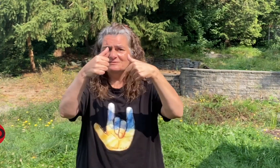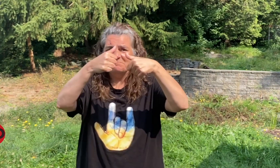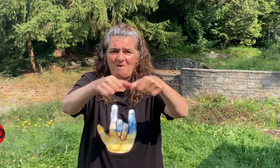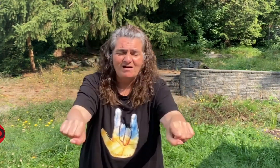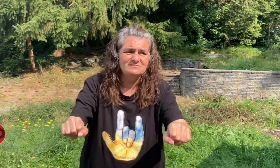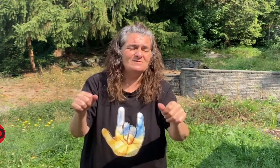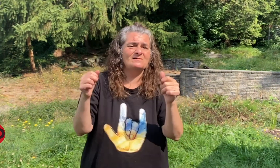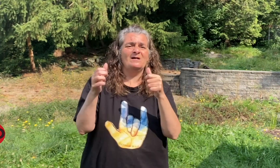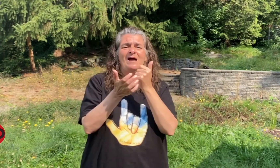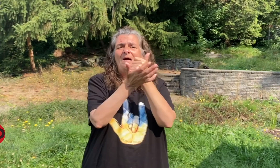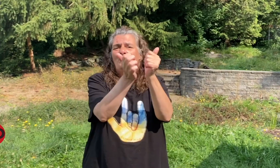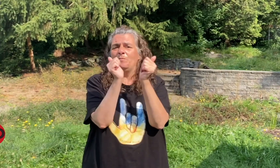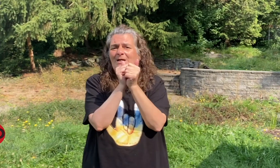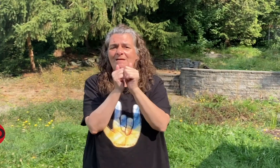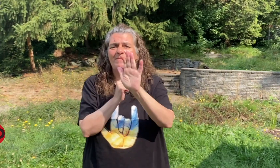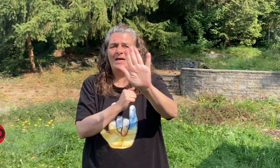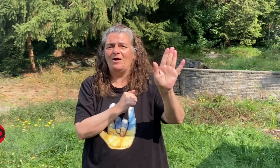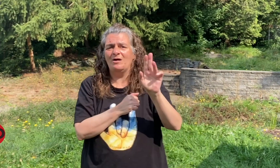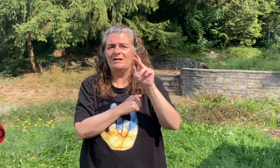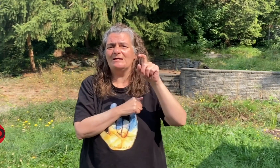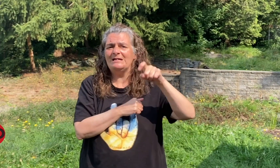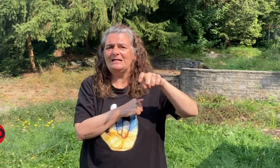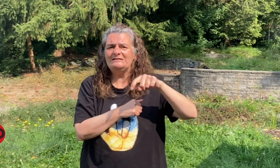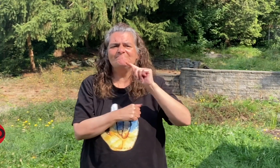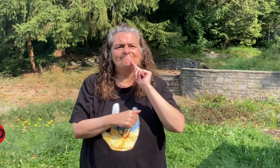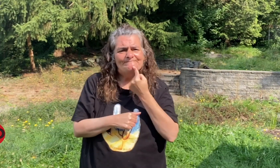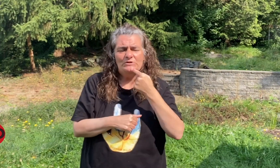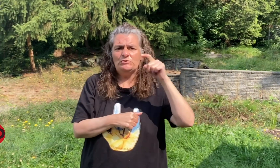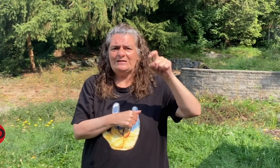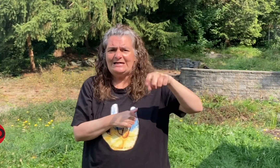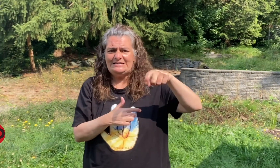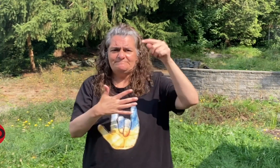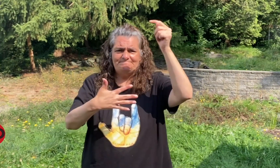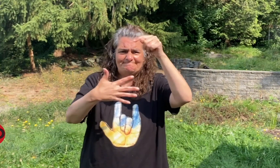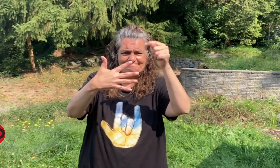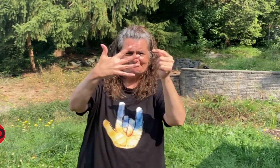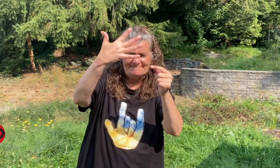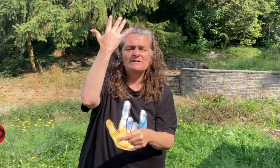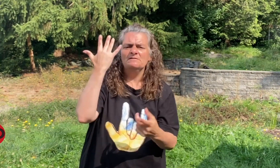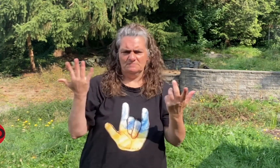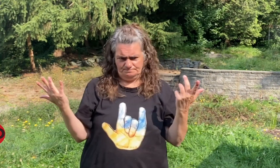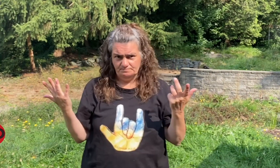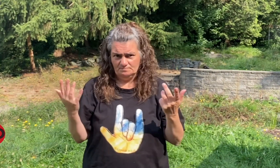and serious needs related to their well-being.